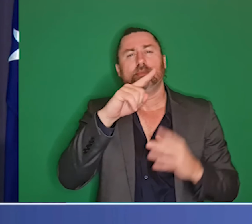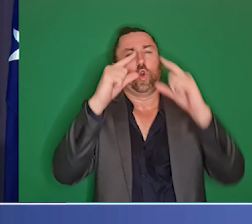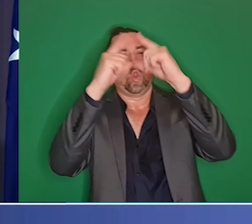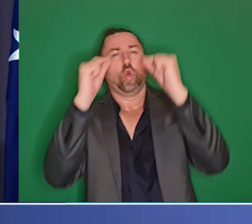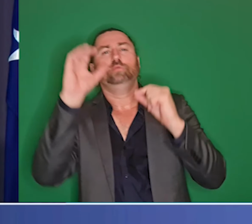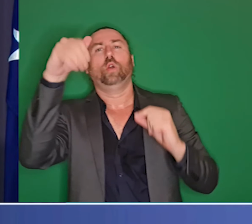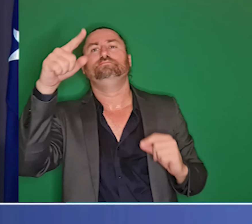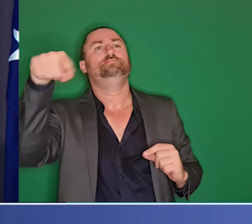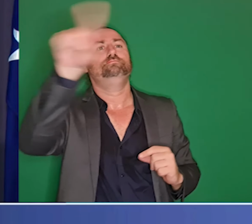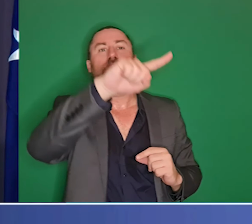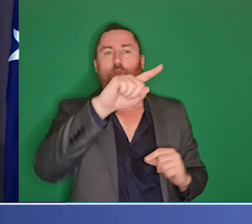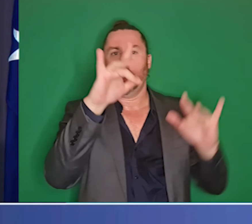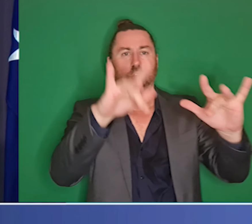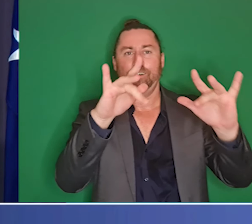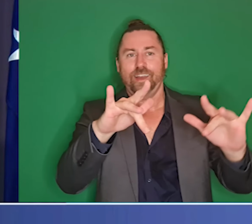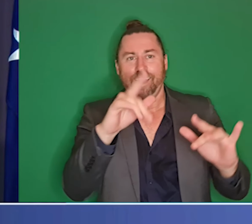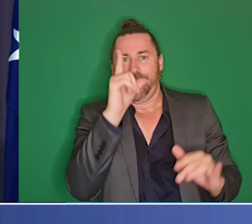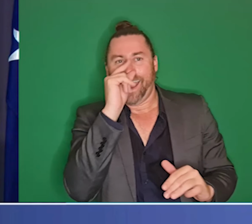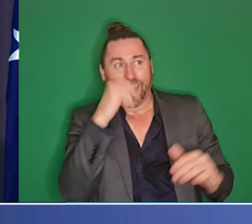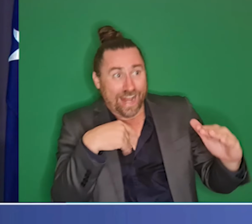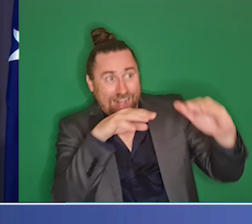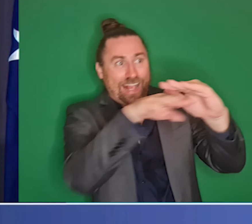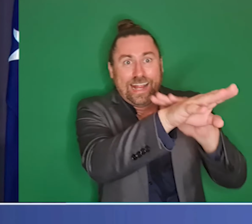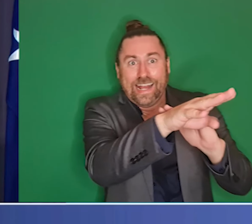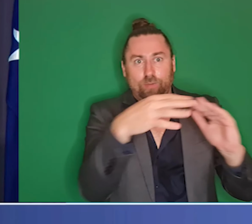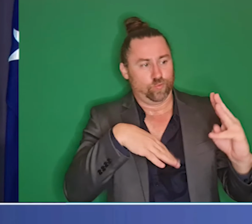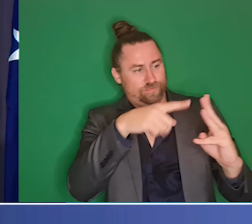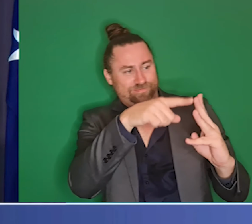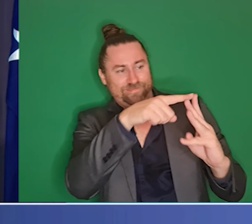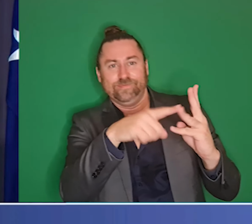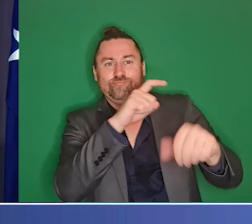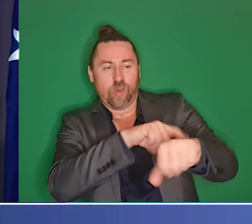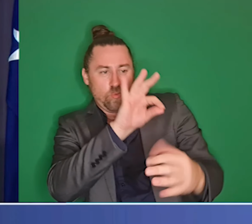that were not actually eligible until fairly recently, so they're going through that process.